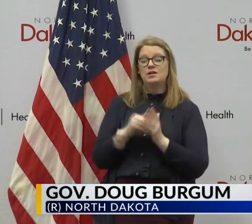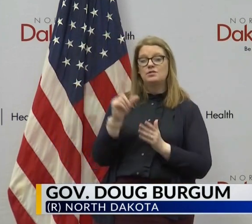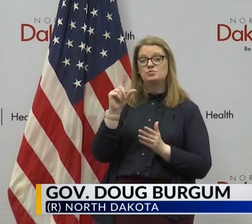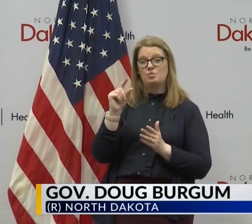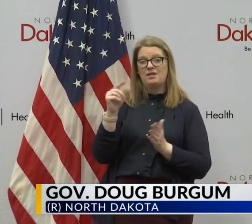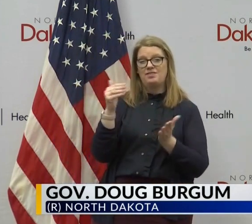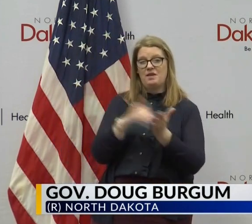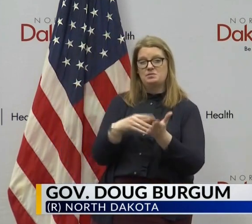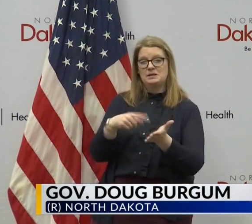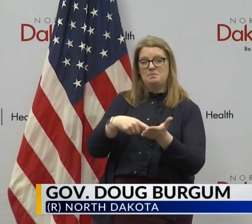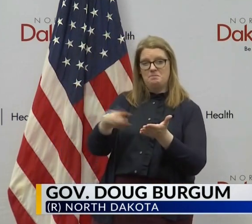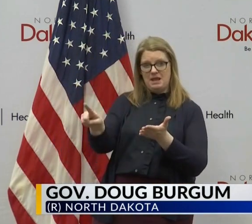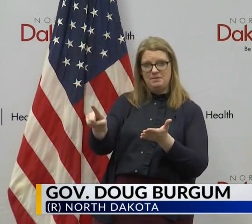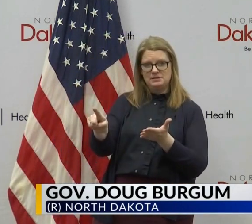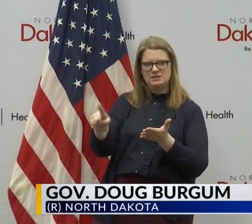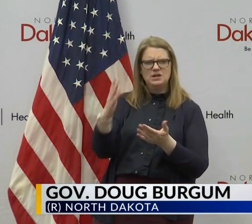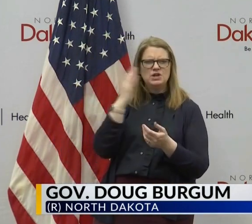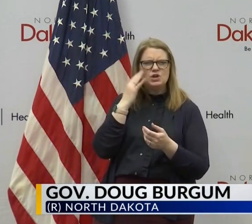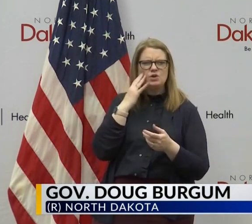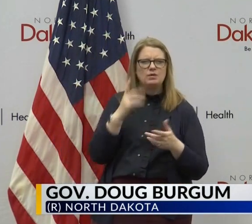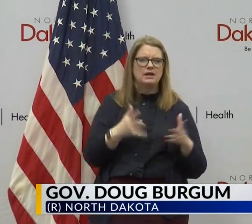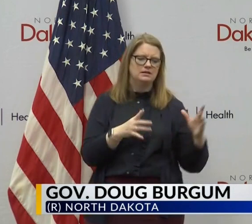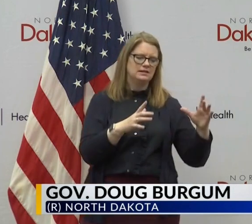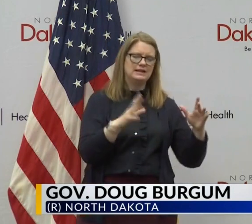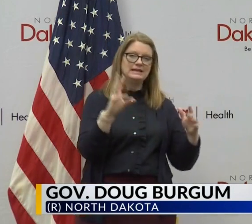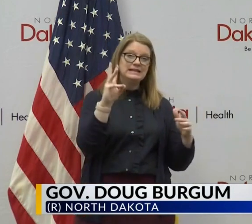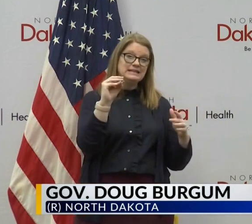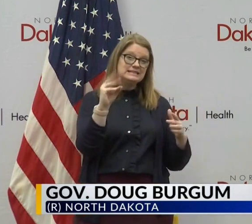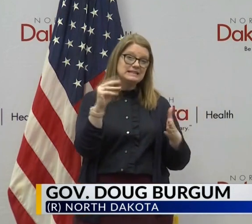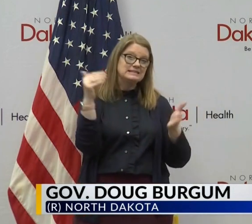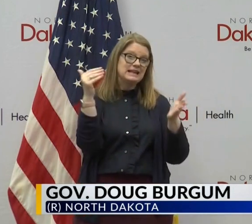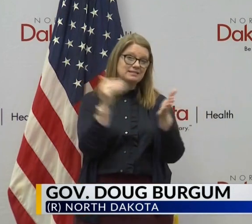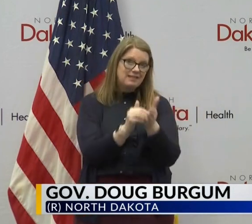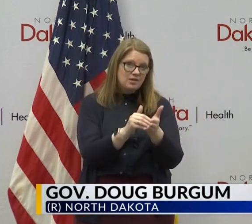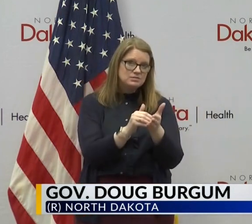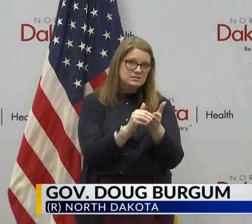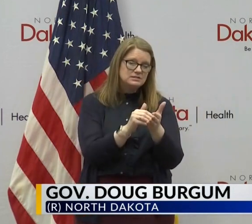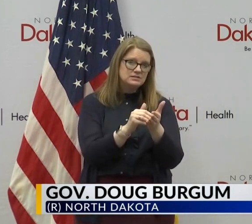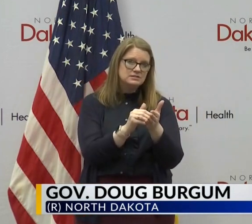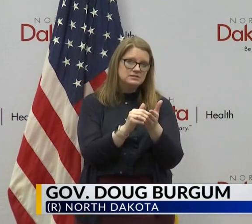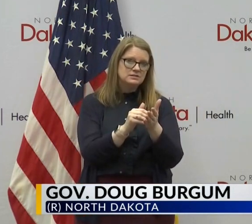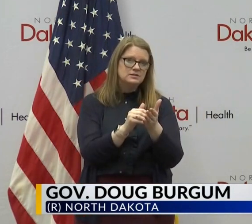AND PUEC AROUND 2600 AND 7600 RESPECTIVELY. WE TALKED ABOUT THIS ON SATURDAY, WE PROCESSED ANOTHER